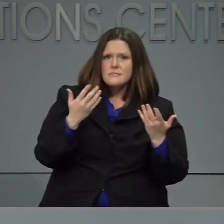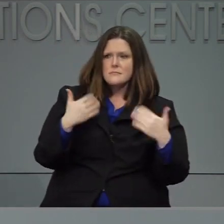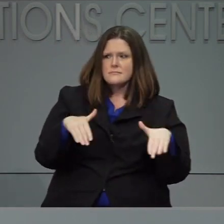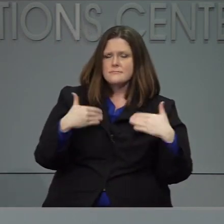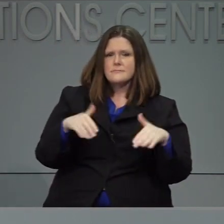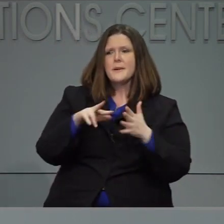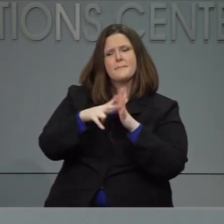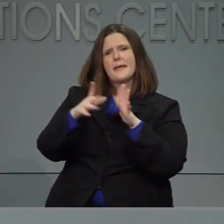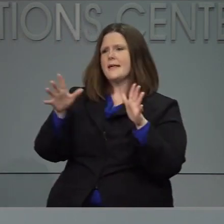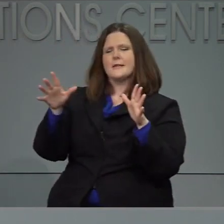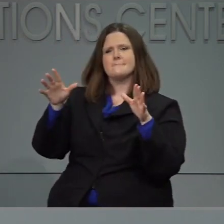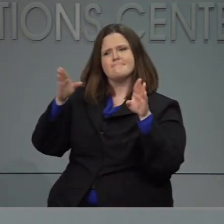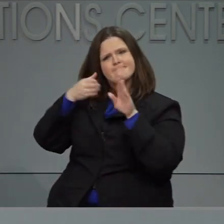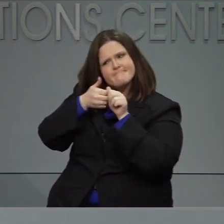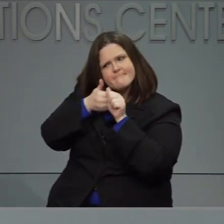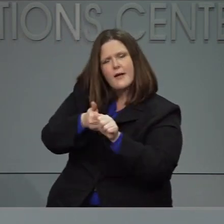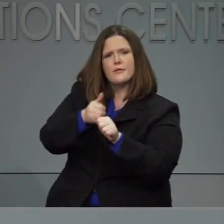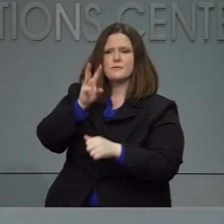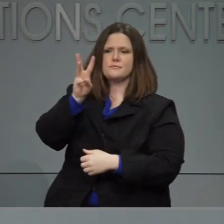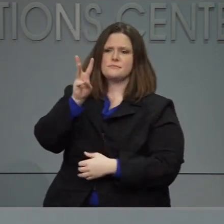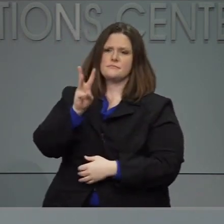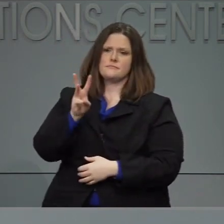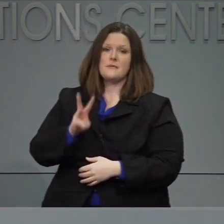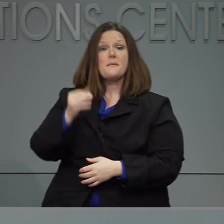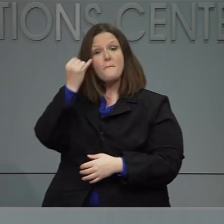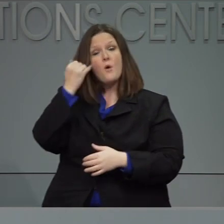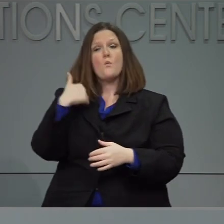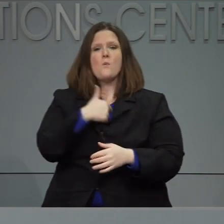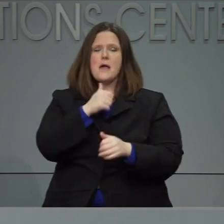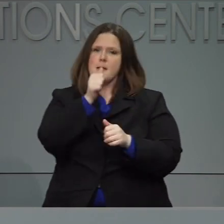CONTINUE TO SEE A POSITIVE PROGRESS IN OUR TRENDS AND